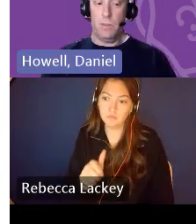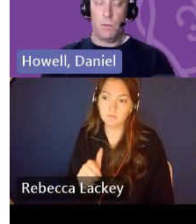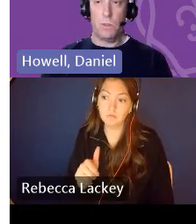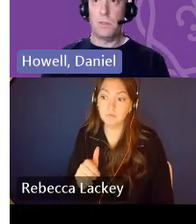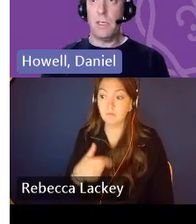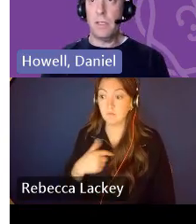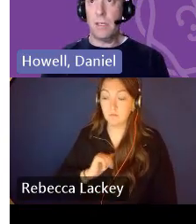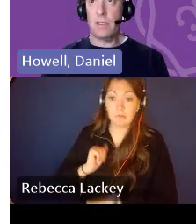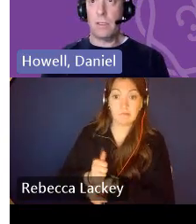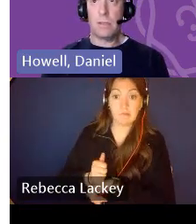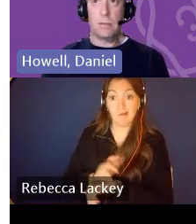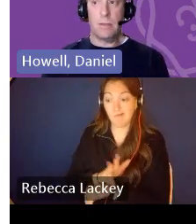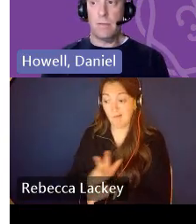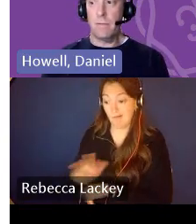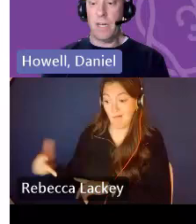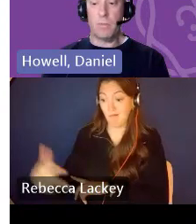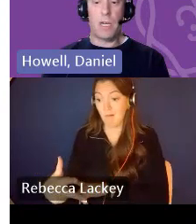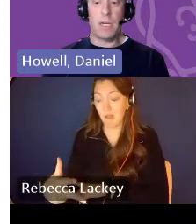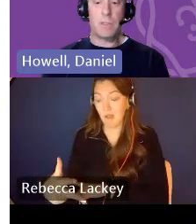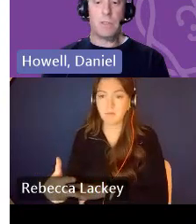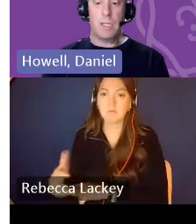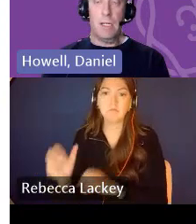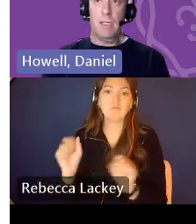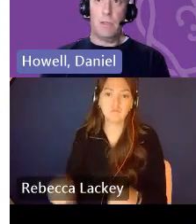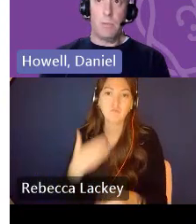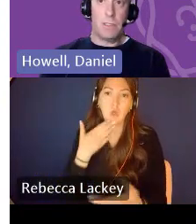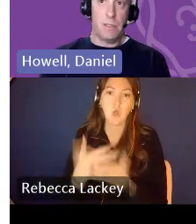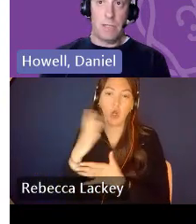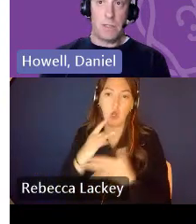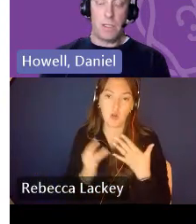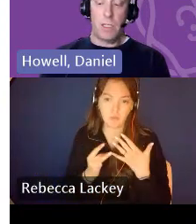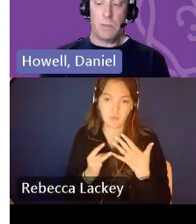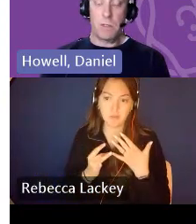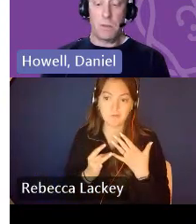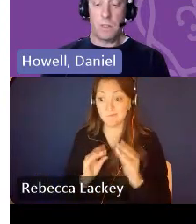detour routes that they are viable options. Now, we mentioned obviously Carmen Road,